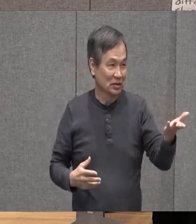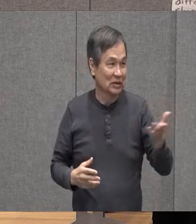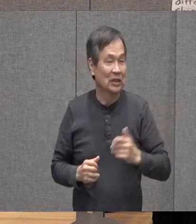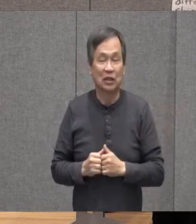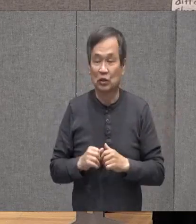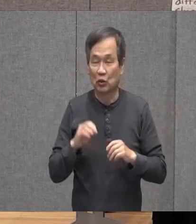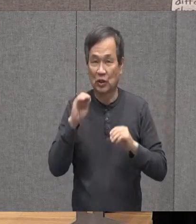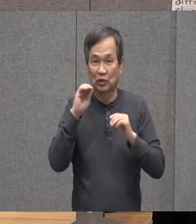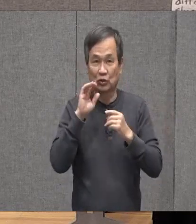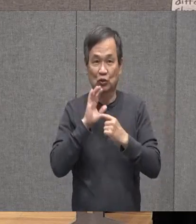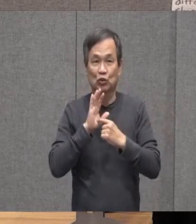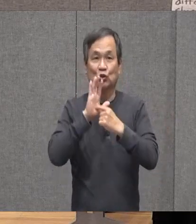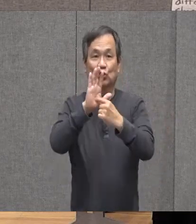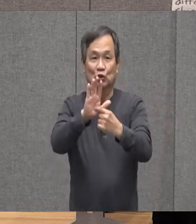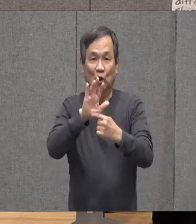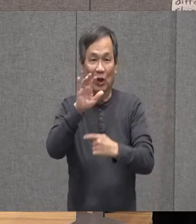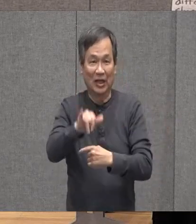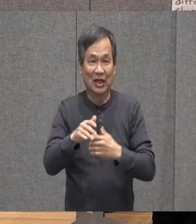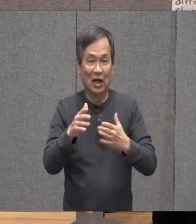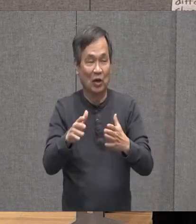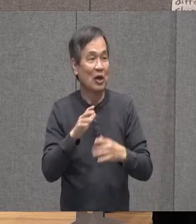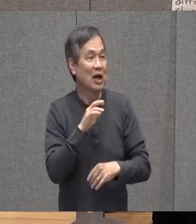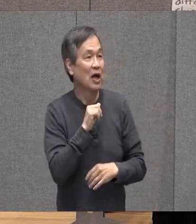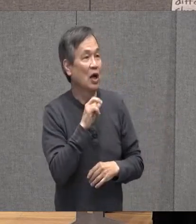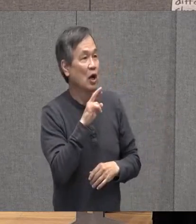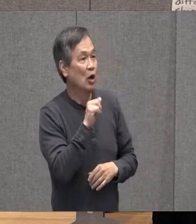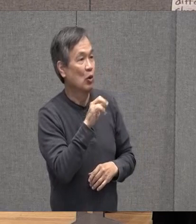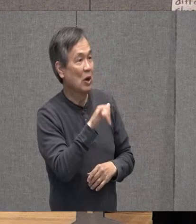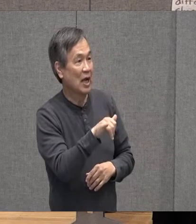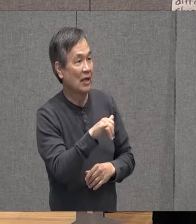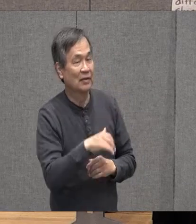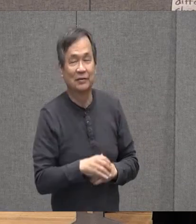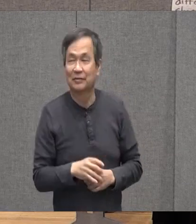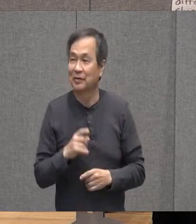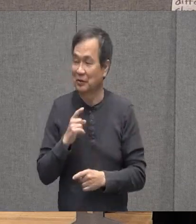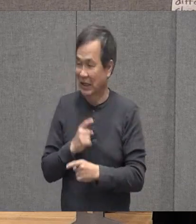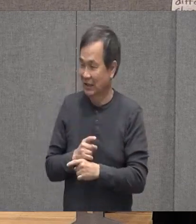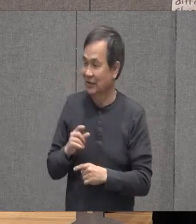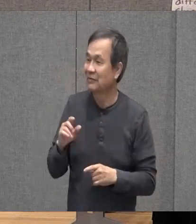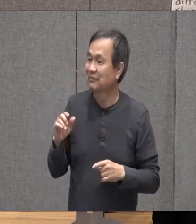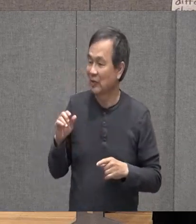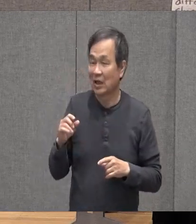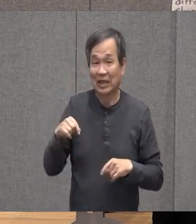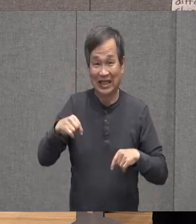with the multiplication sentence. It's an array! We've been using arrays a lot in these lessons.